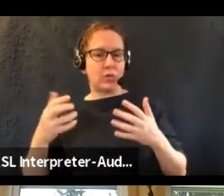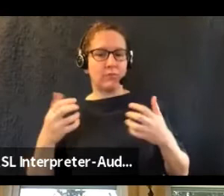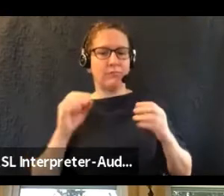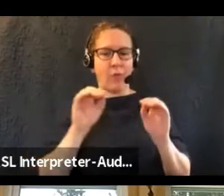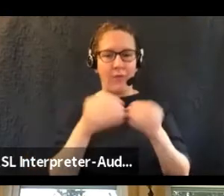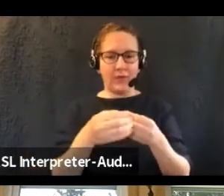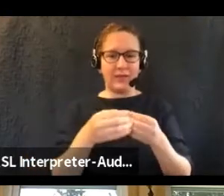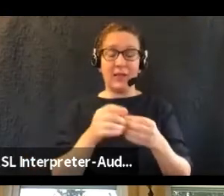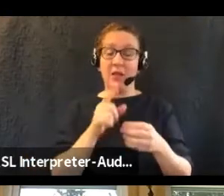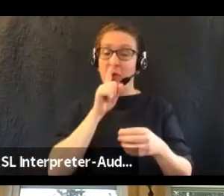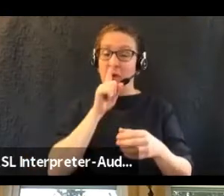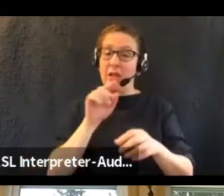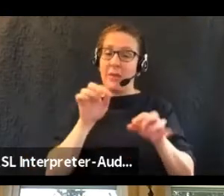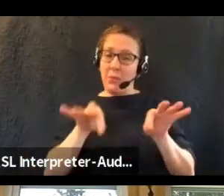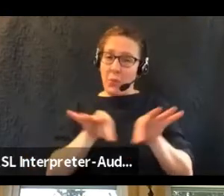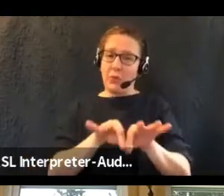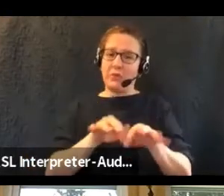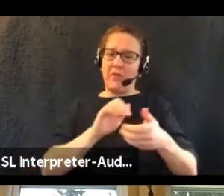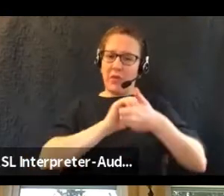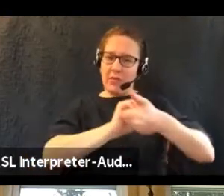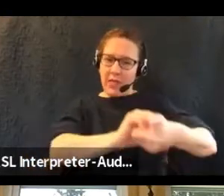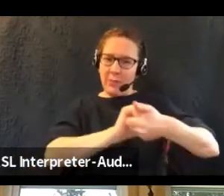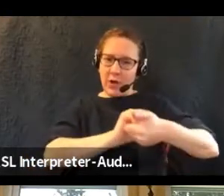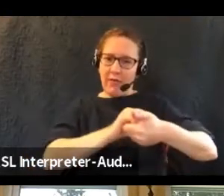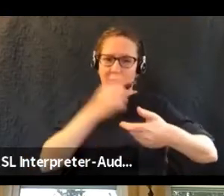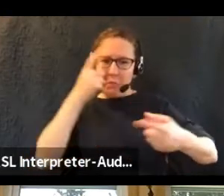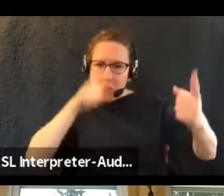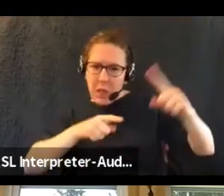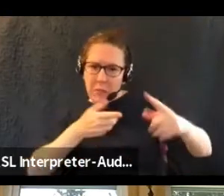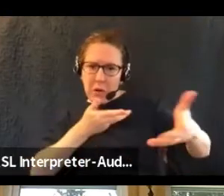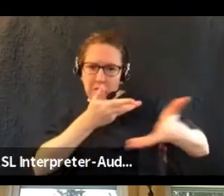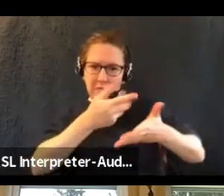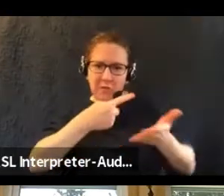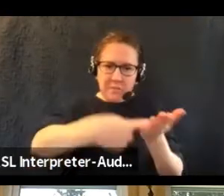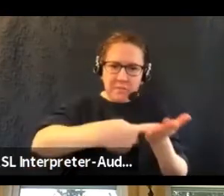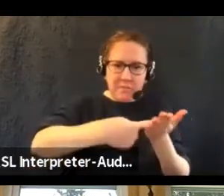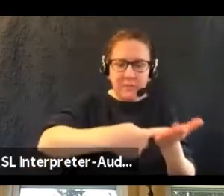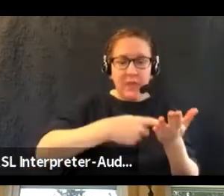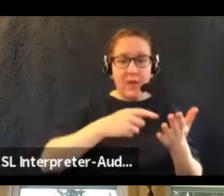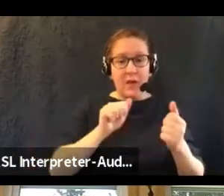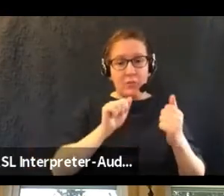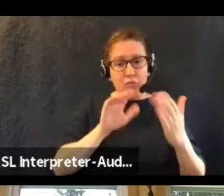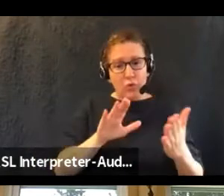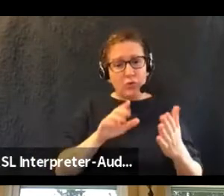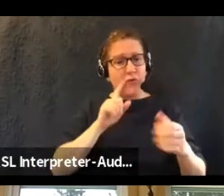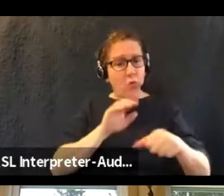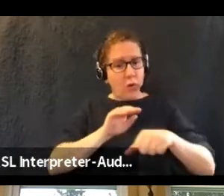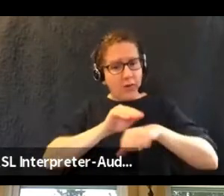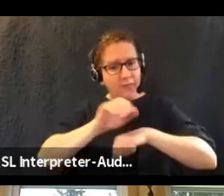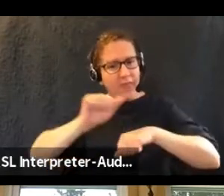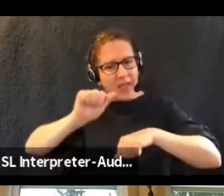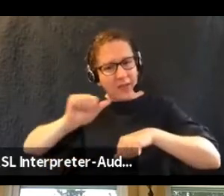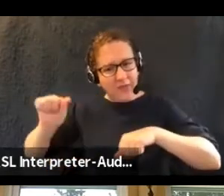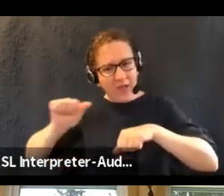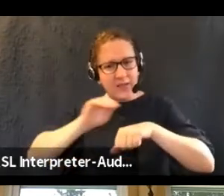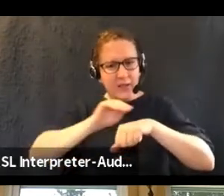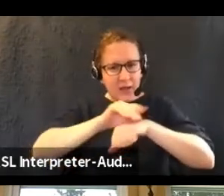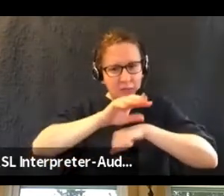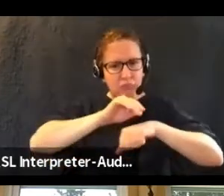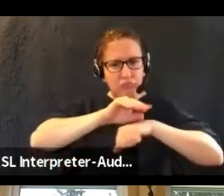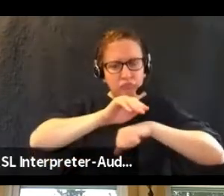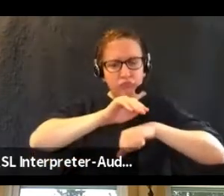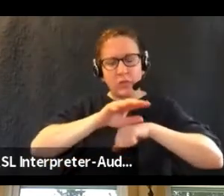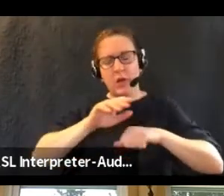collaborative approach to advising and overall planning and strategy for the institution